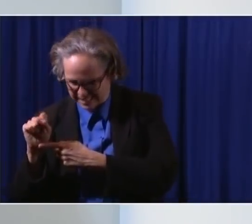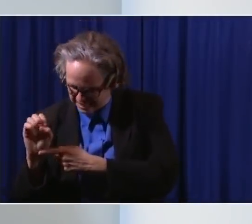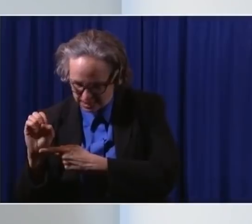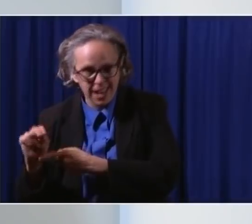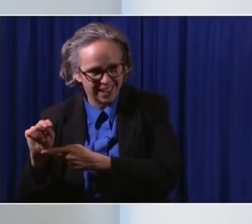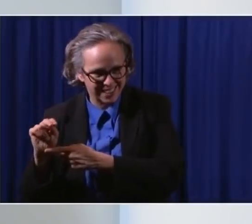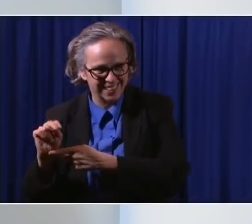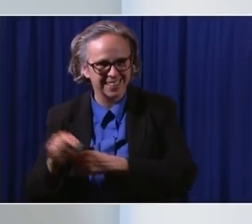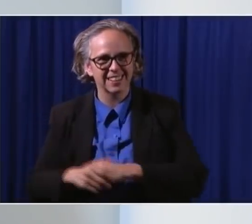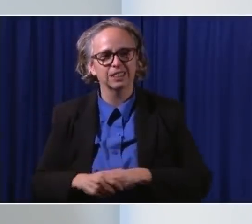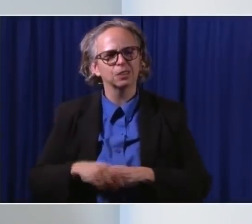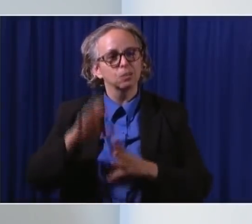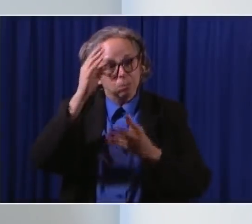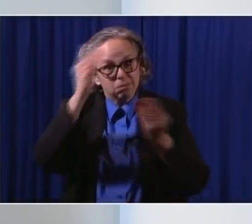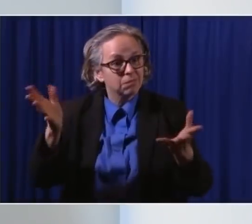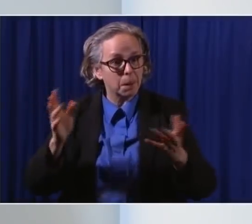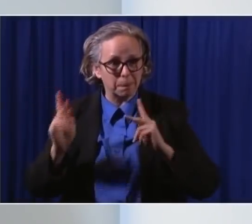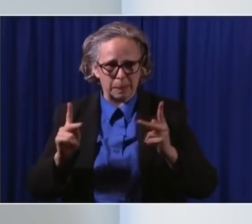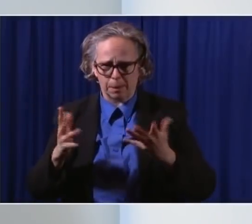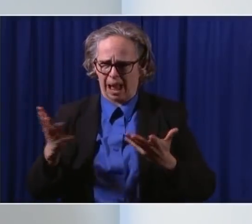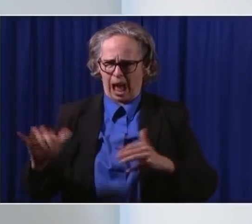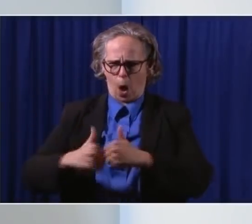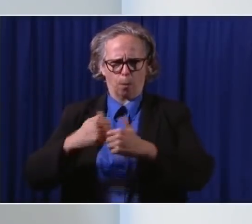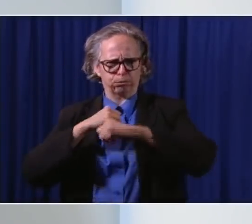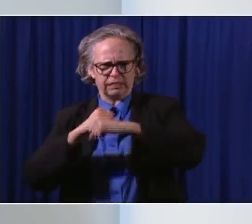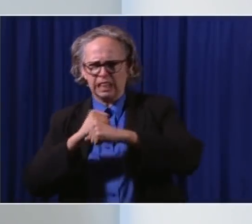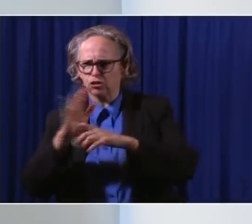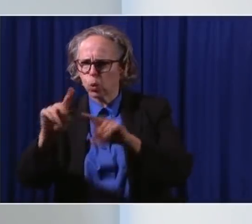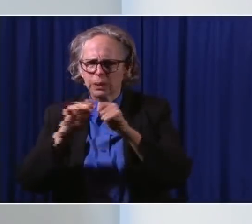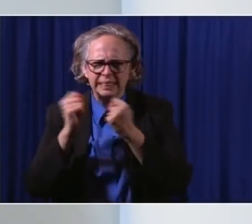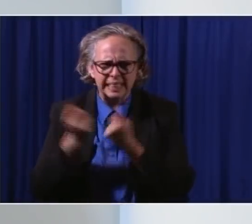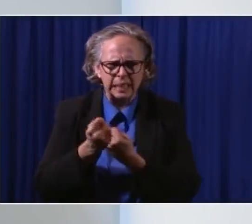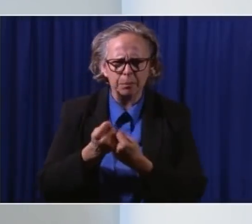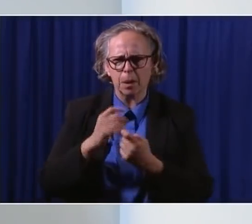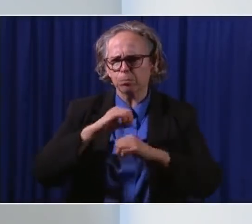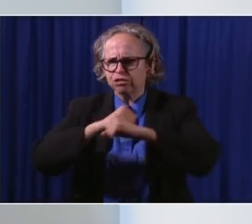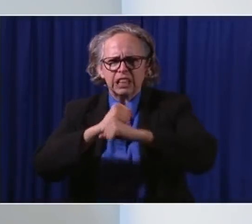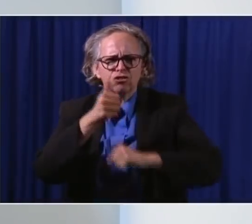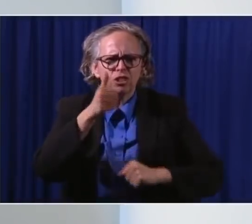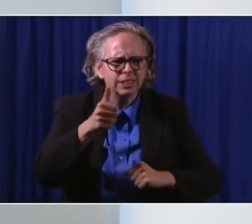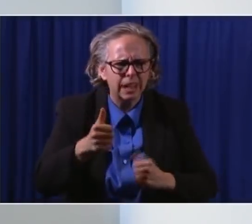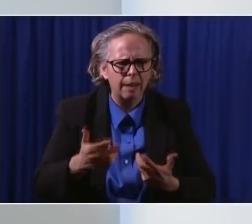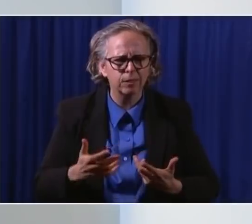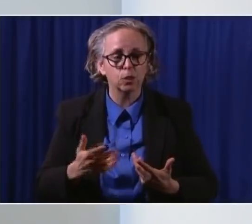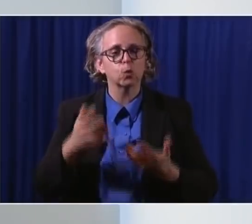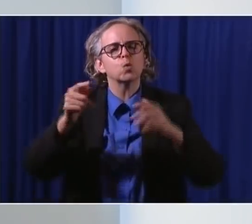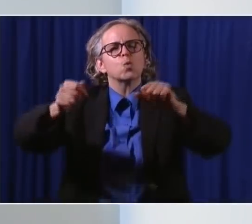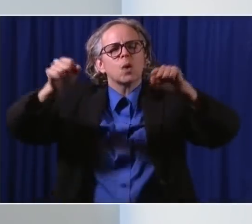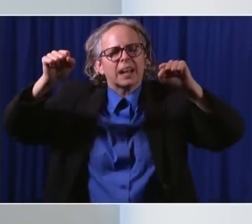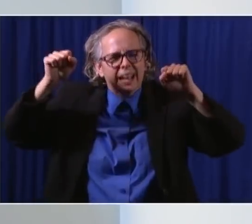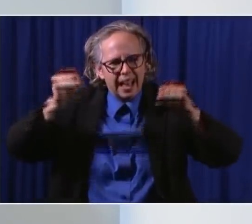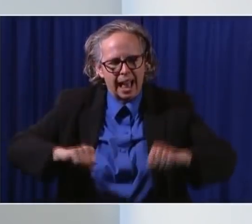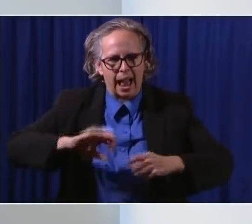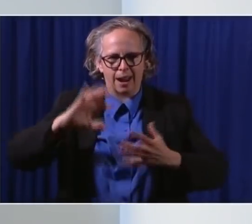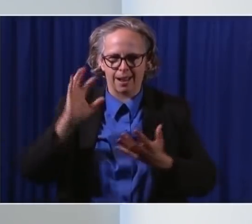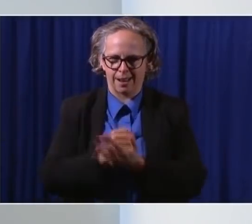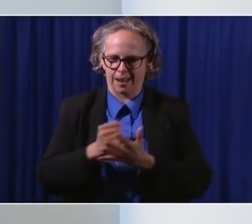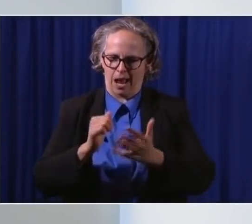POSTING UP THERE WILL BE AT LG.OHIO.GOV SLASH I WANT TO HAVE A SEASON. GIVE YOU ALL KINDS OF DETAILS ABOUT HOW ATHLETES CAN GET